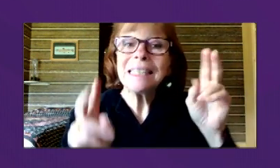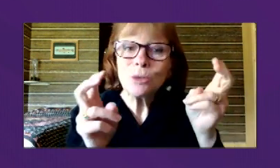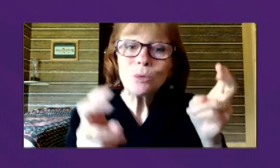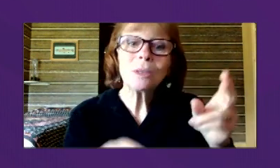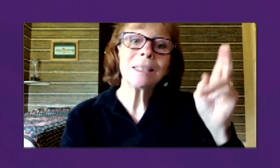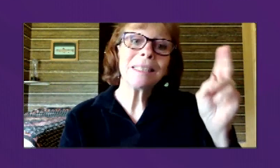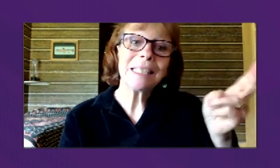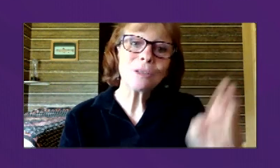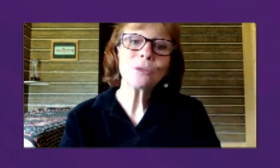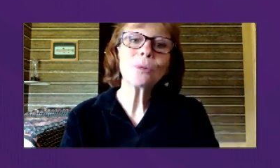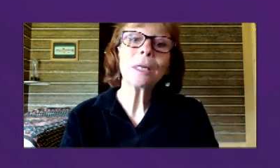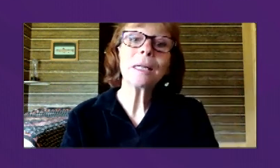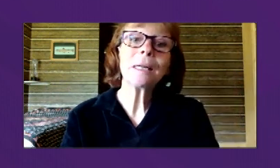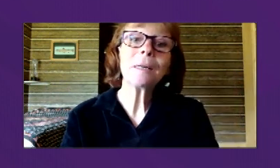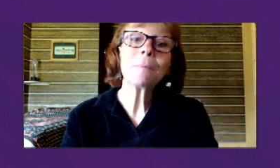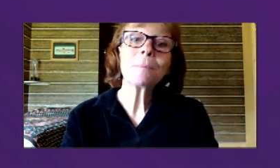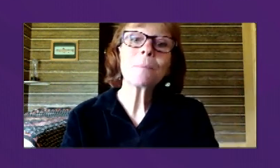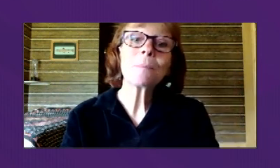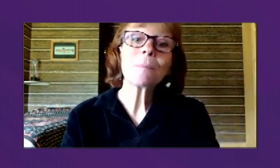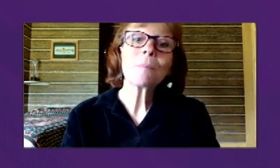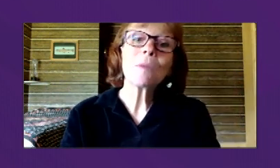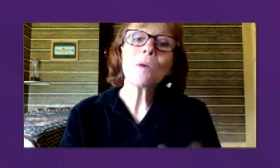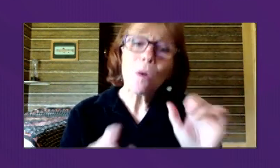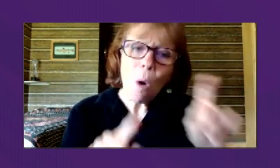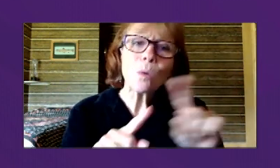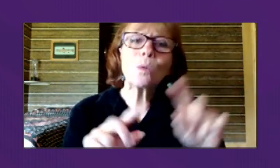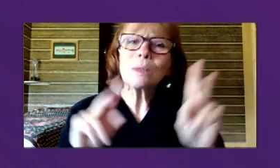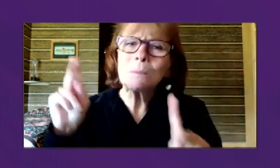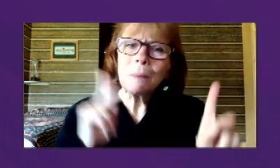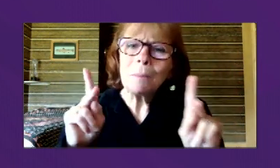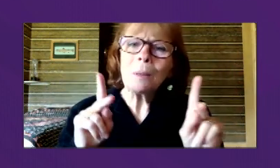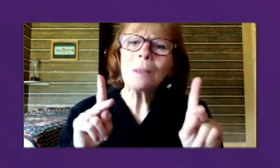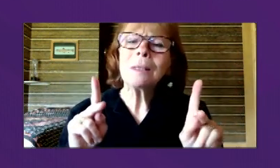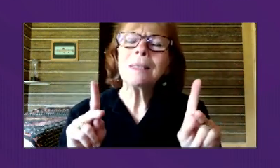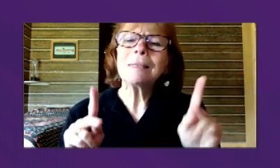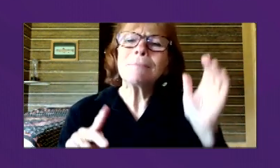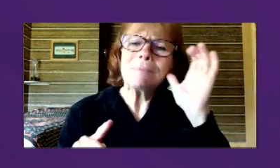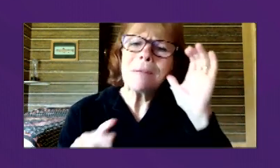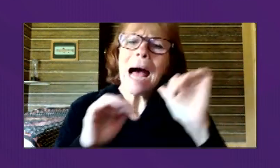the nation themselves and hearing about how they tell their stories are often the best way to learn